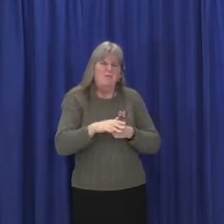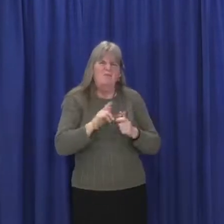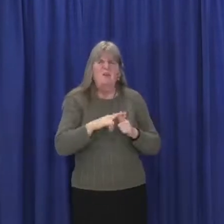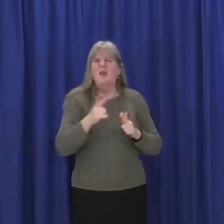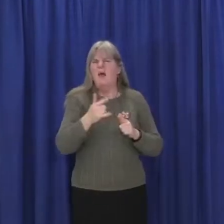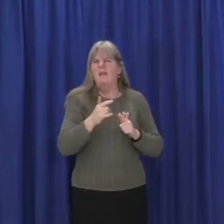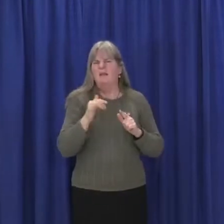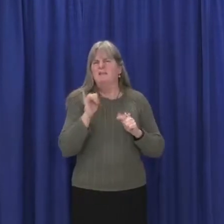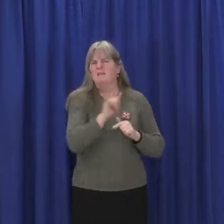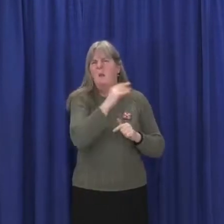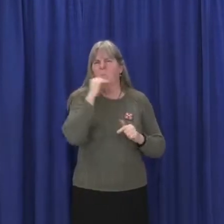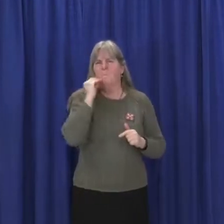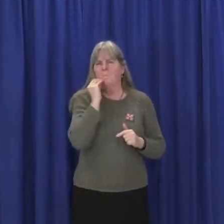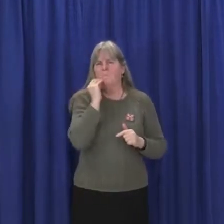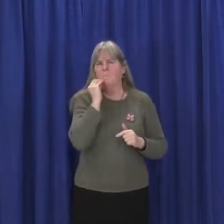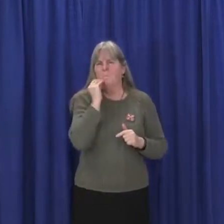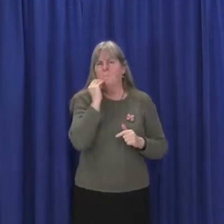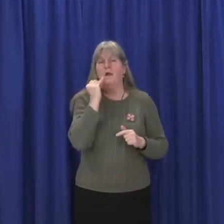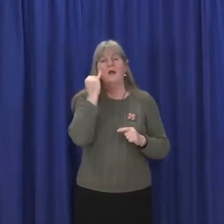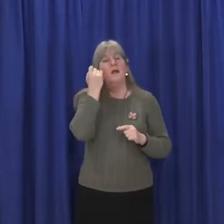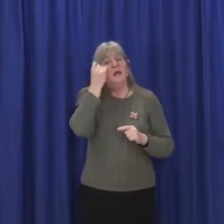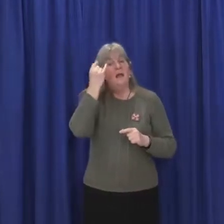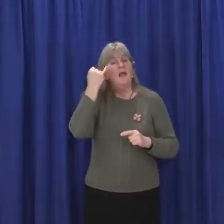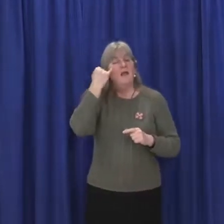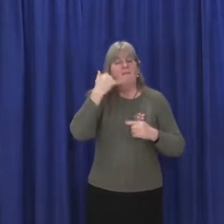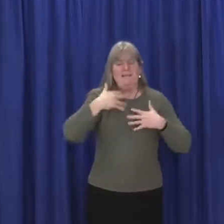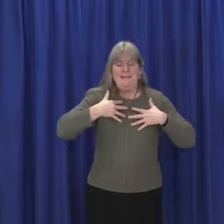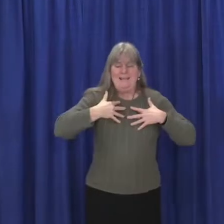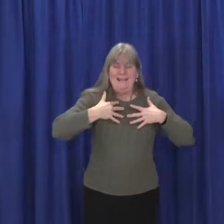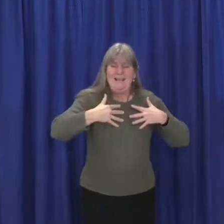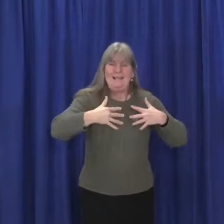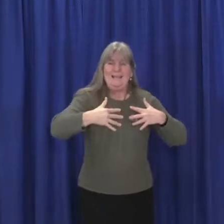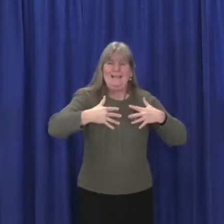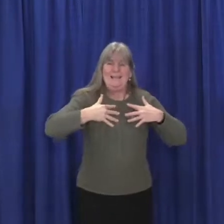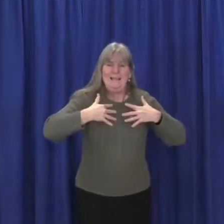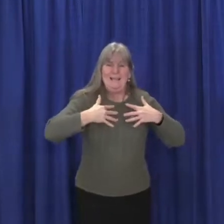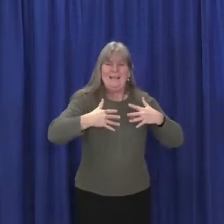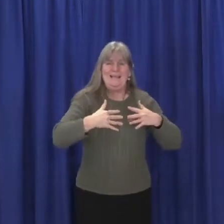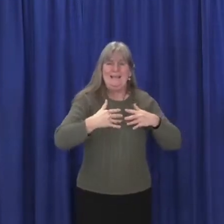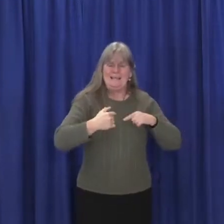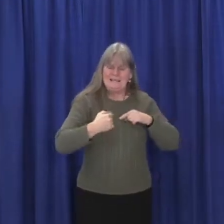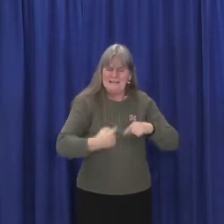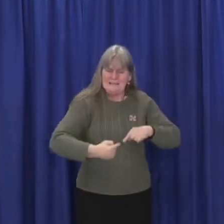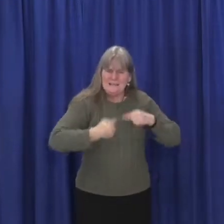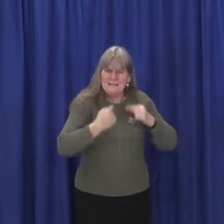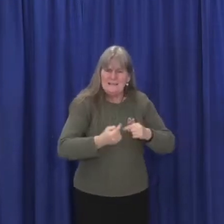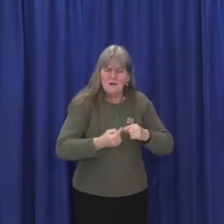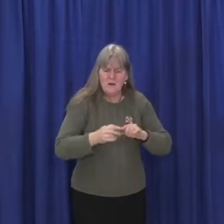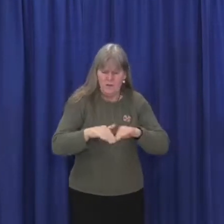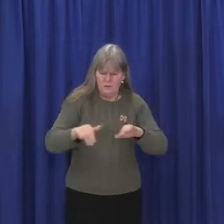If you are experiencing extreme difficulty breathing, shortness of breath or a child has a prolonged fever or is